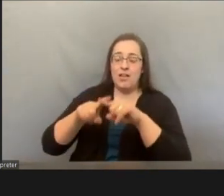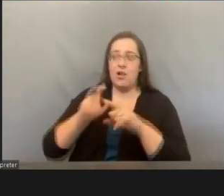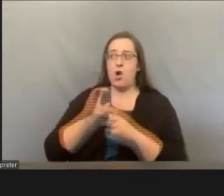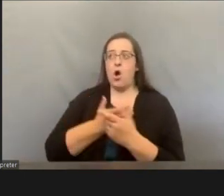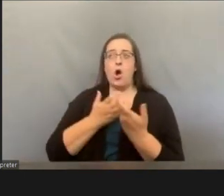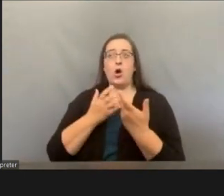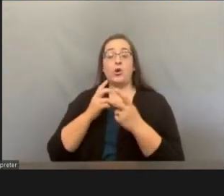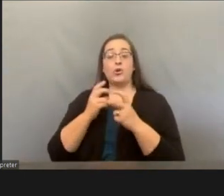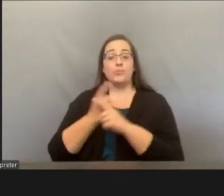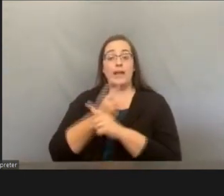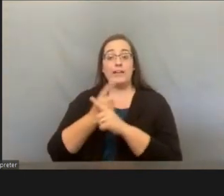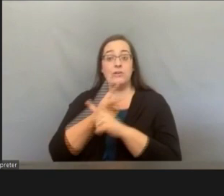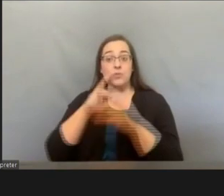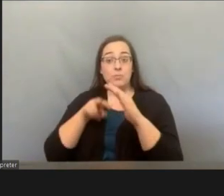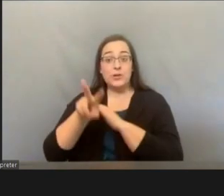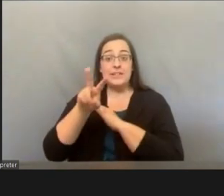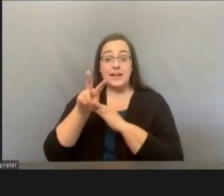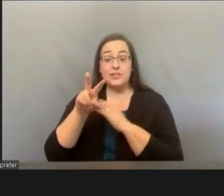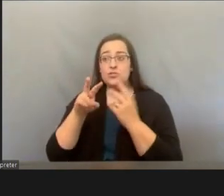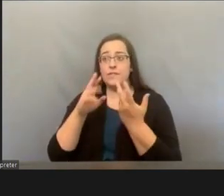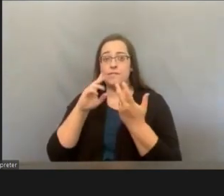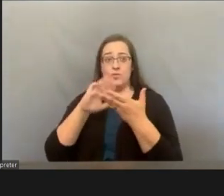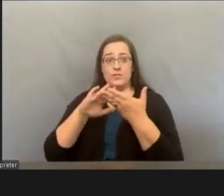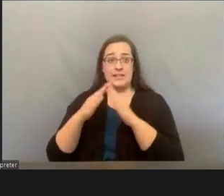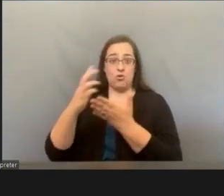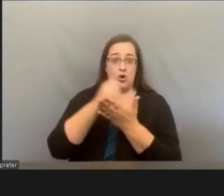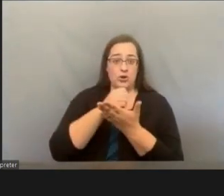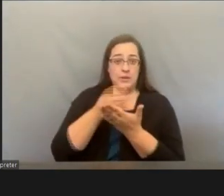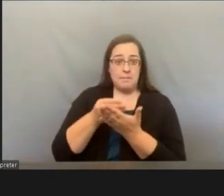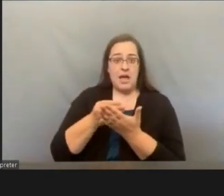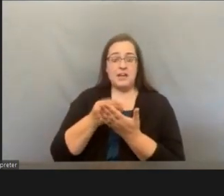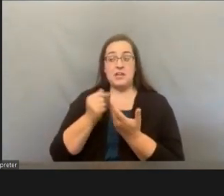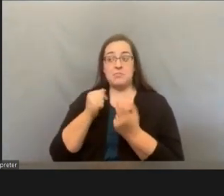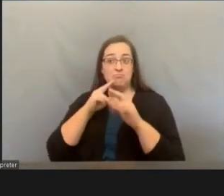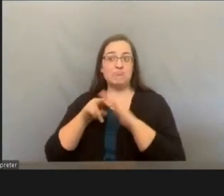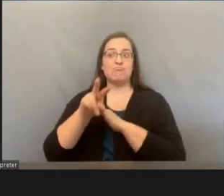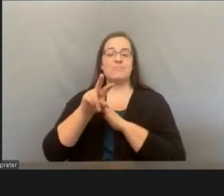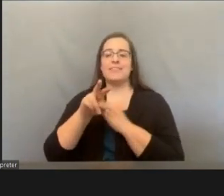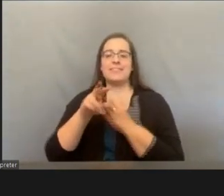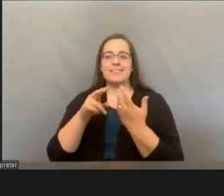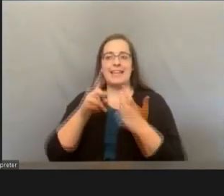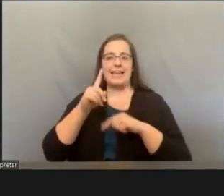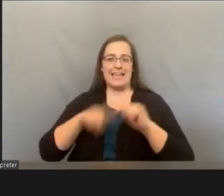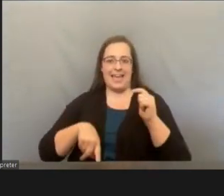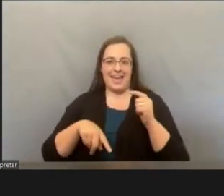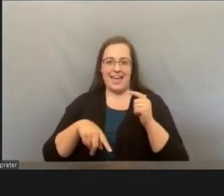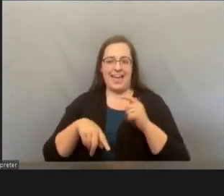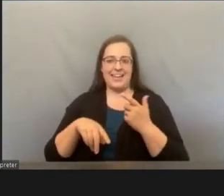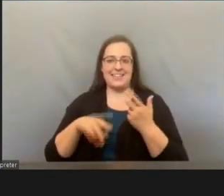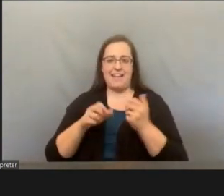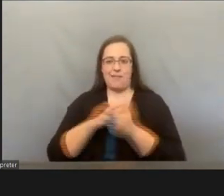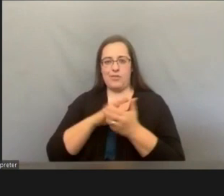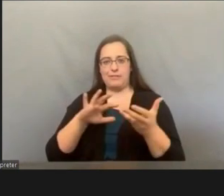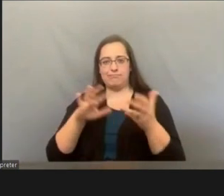BUT VERY, VERY IMPORTANT RIGHT NOW AT THIS TIME OF AND CERTAINTY IS WEAK CAN'T REALLY